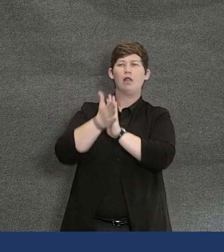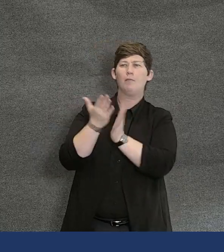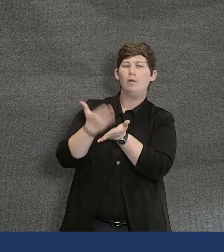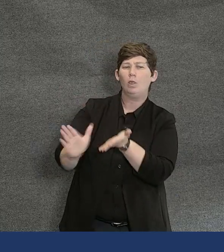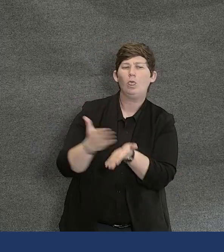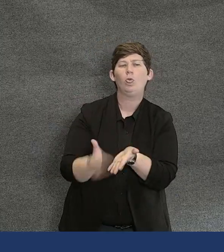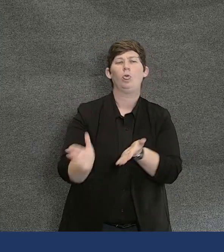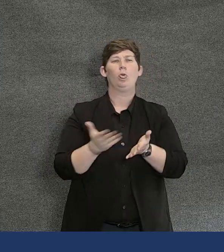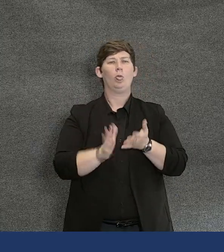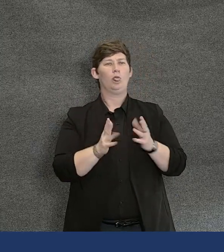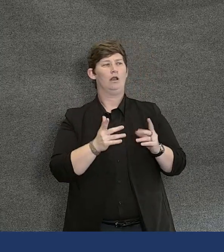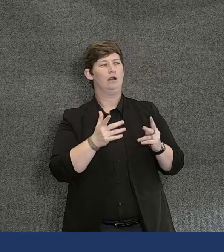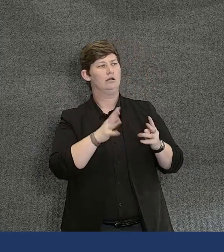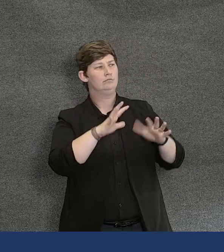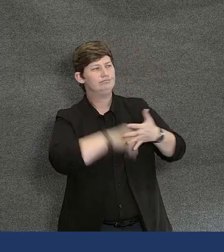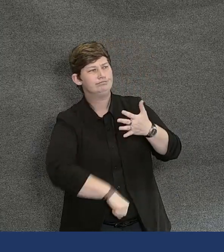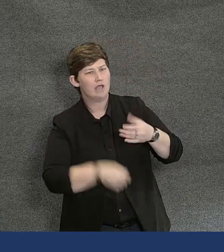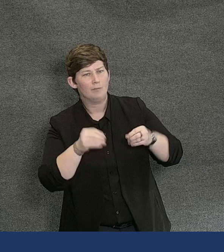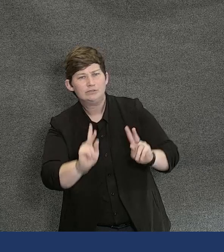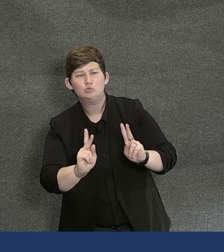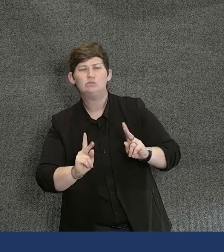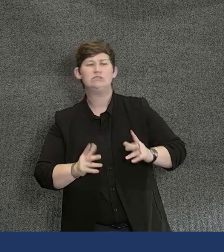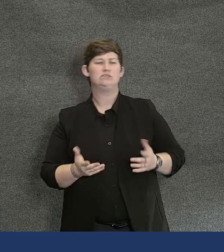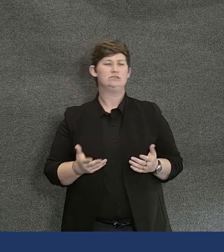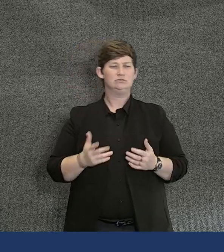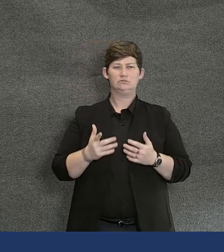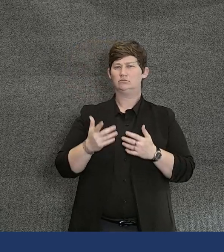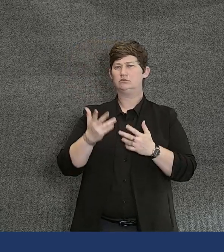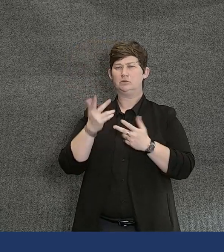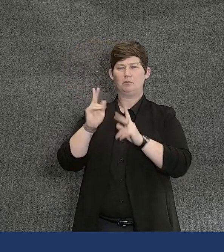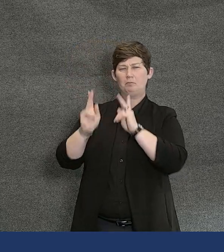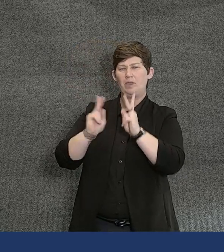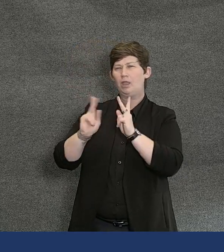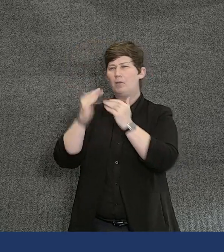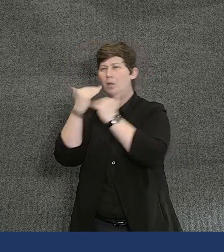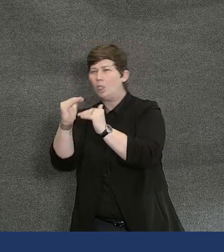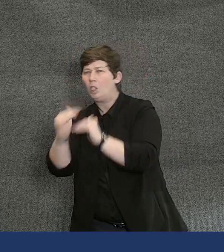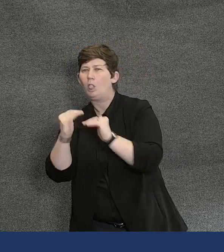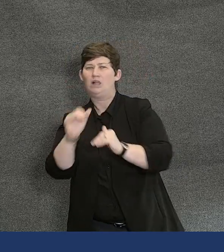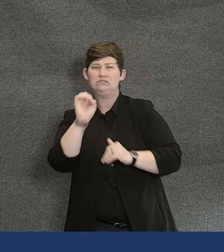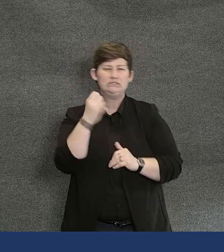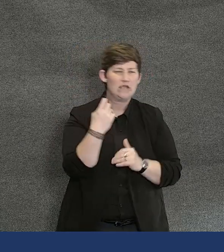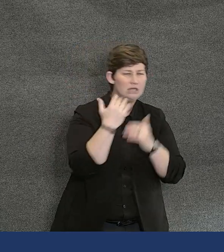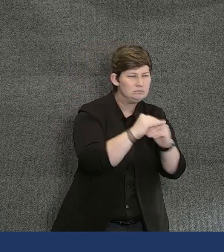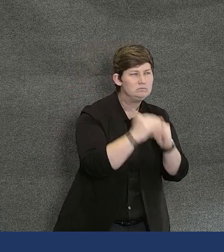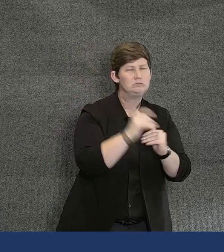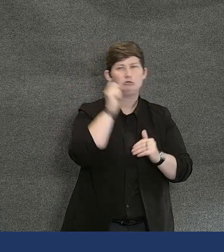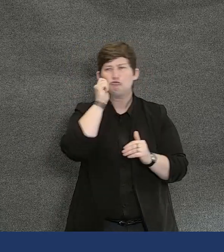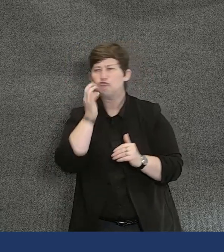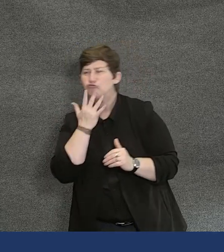based on what sex you are, what race you are, what ability level you may or may not have.